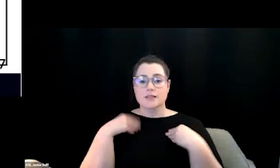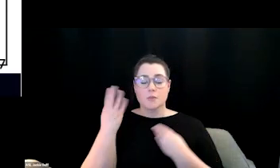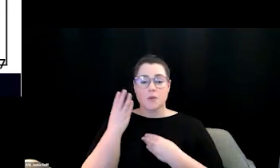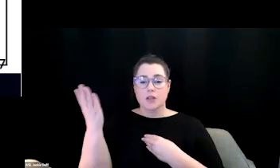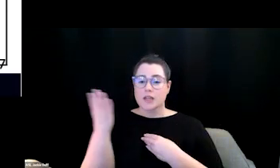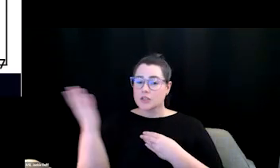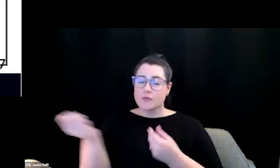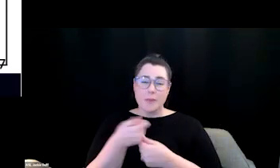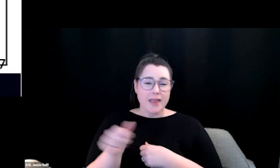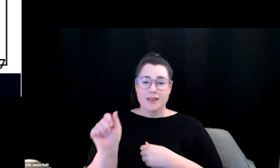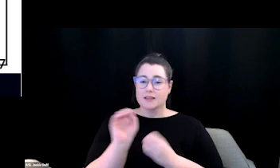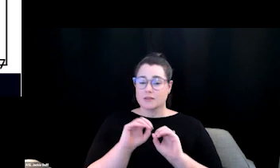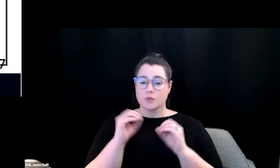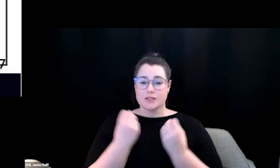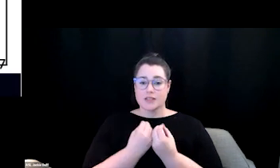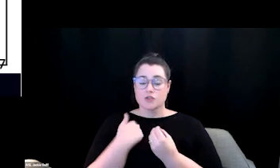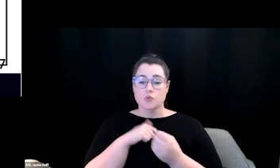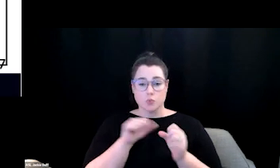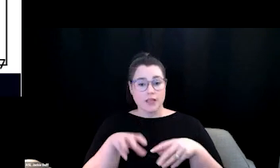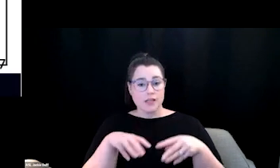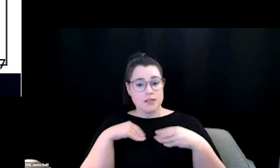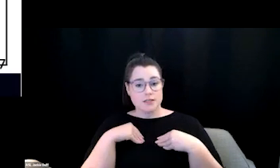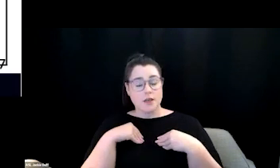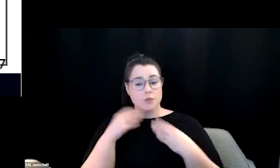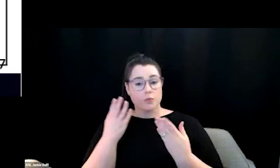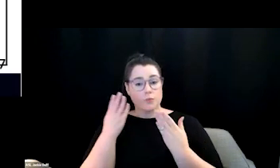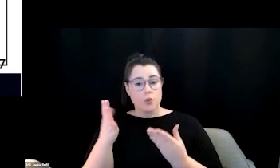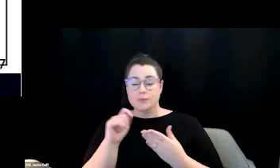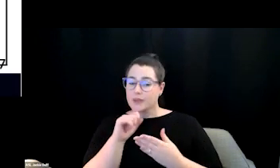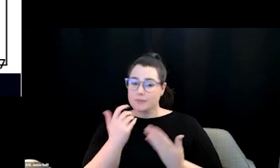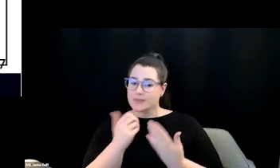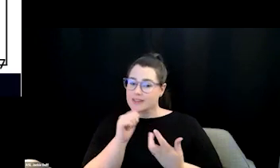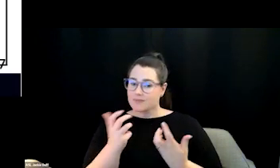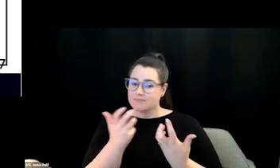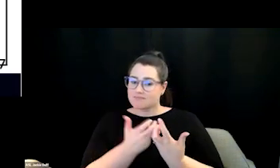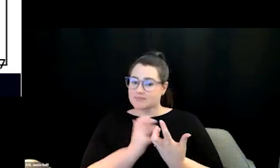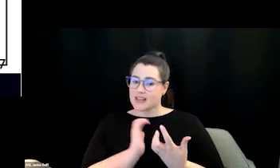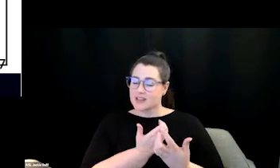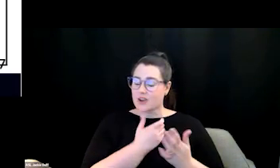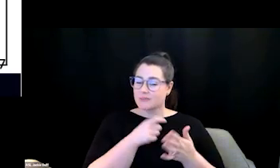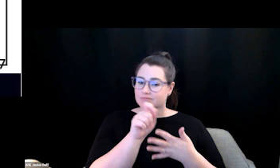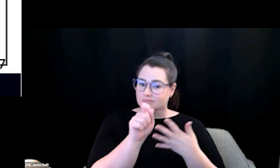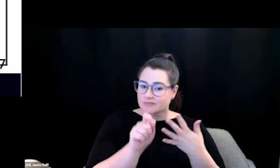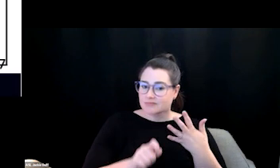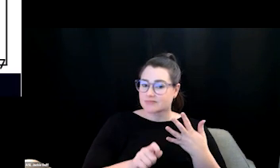We can take those proposals. But those proposals may not necessarily have the same checks as NSF does. In fact, it does not have the same checks.